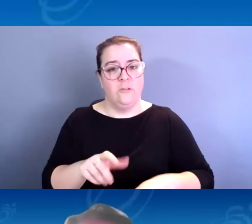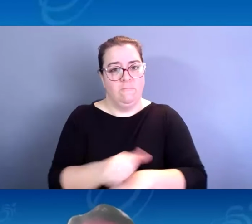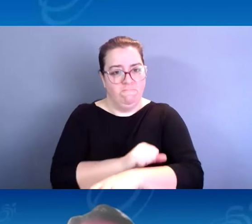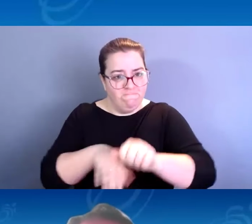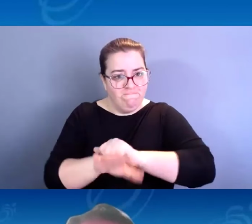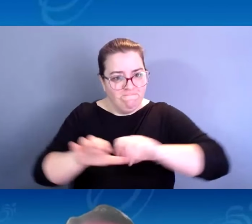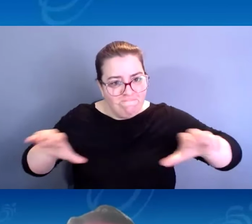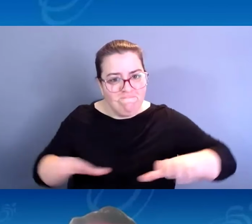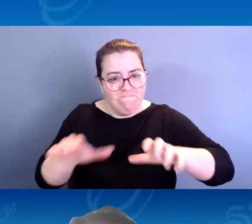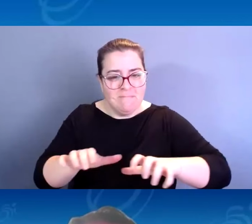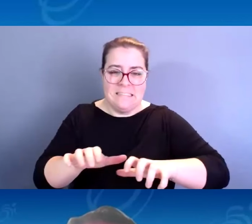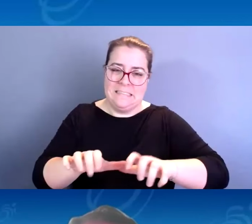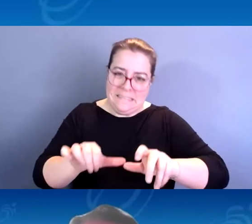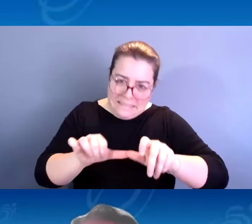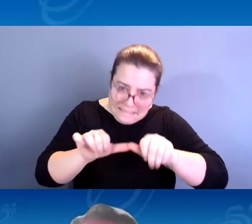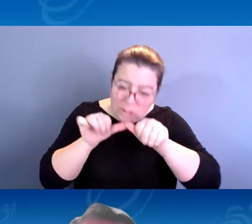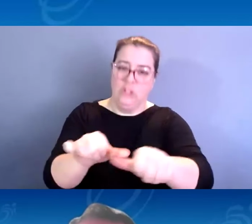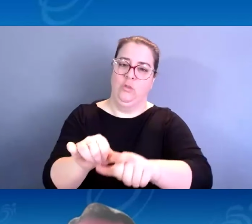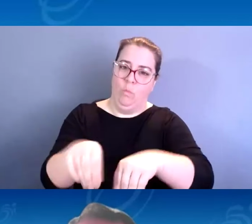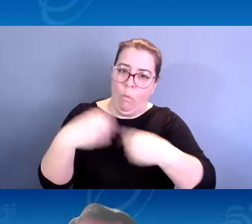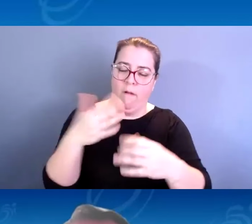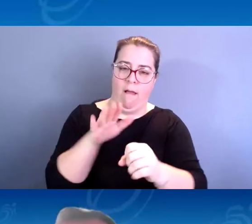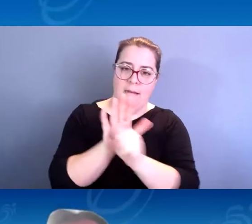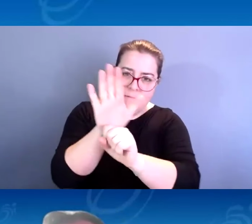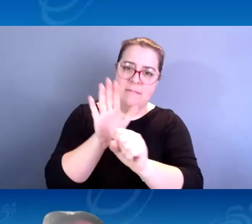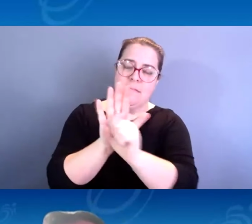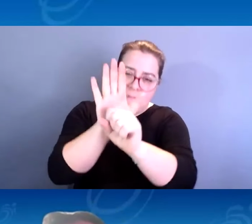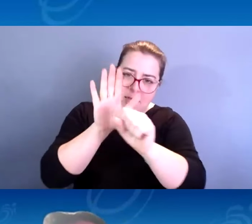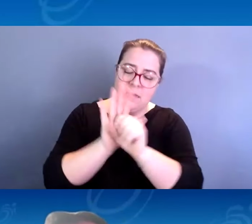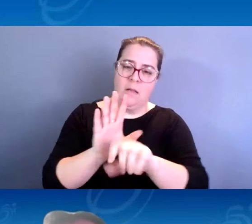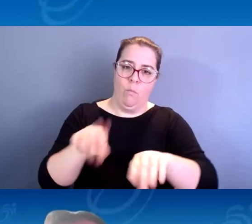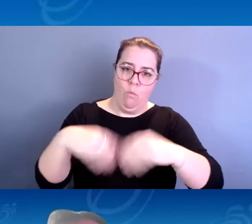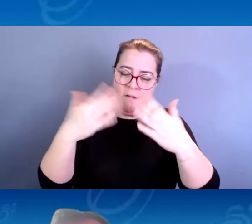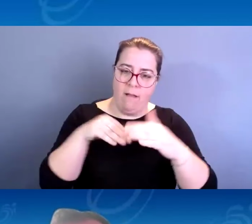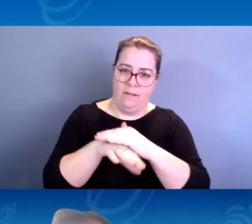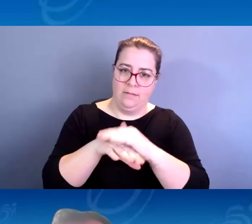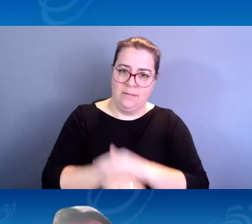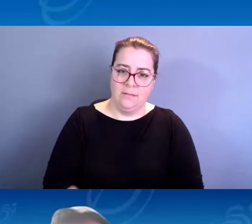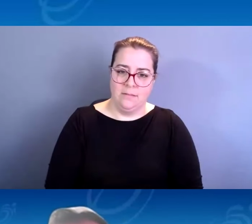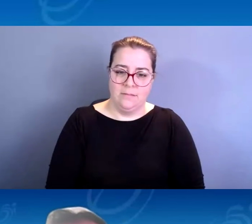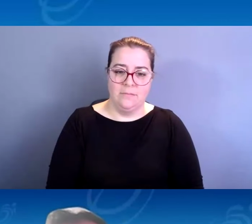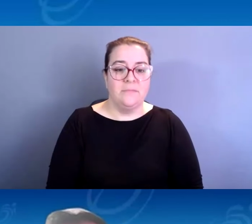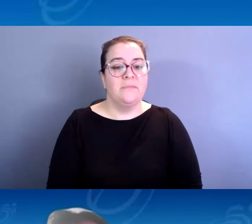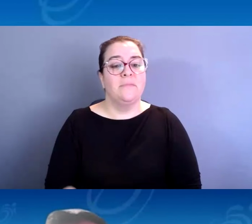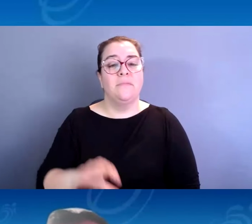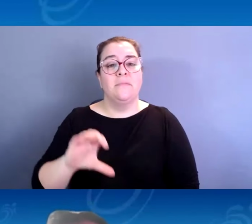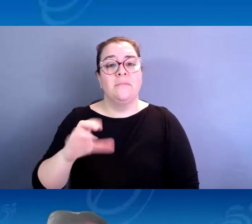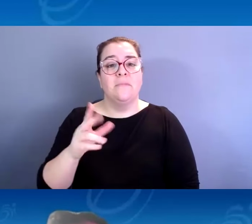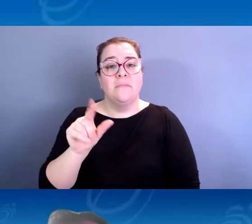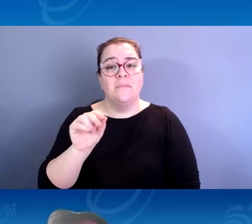for everyone. Thank you so much to this incredible panel. And the great discussion that we've had.